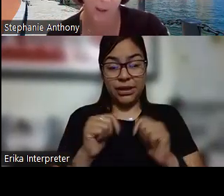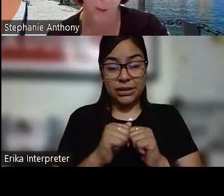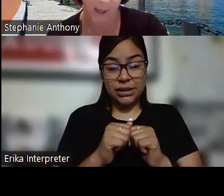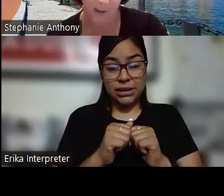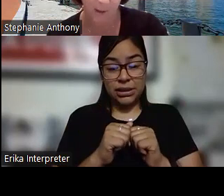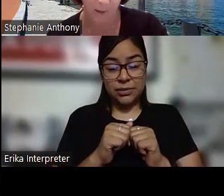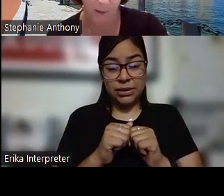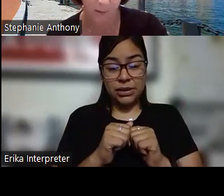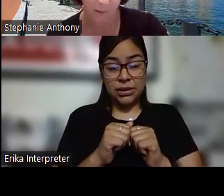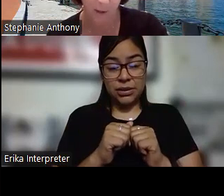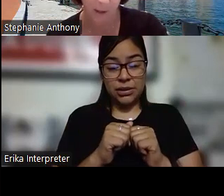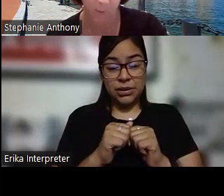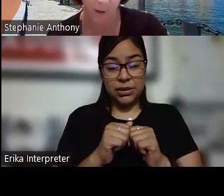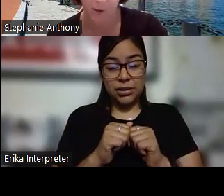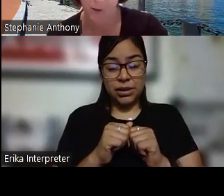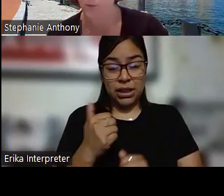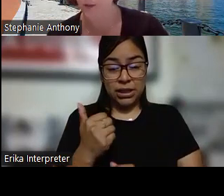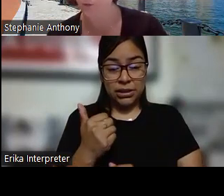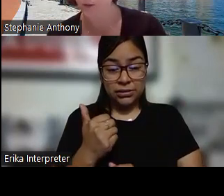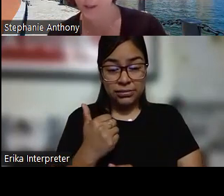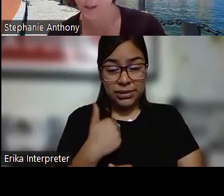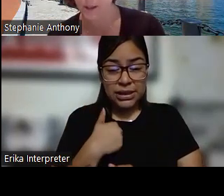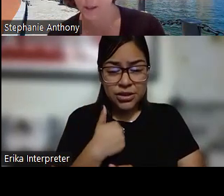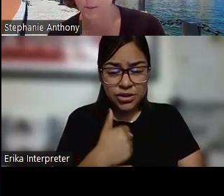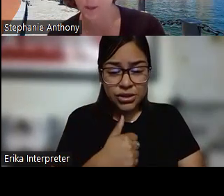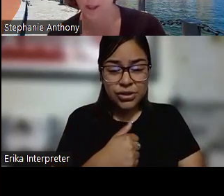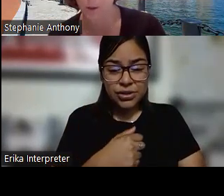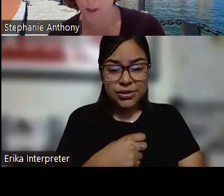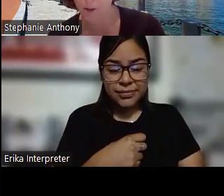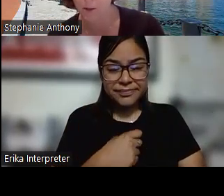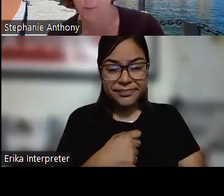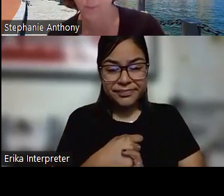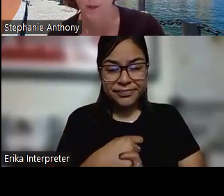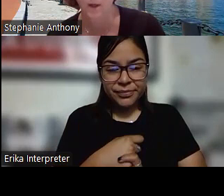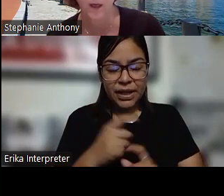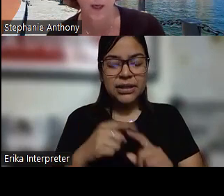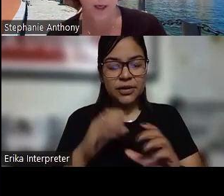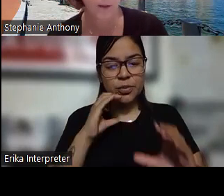and capacity building and then we're going to do information systems and Communications and